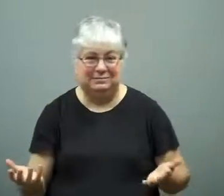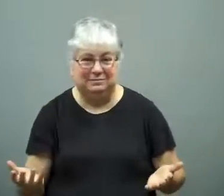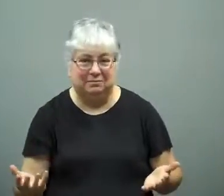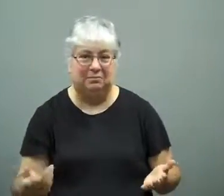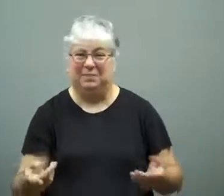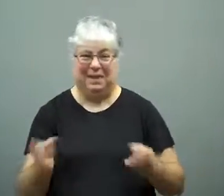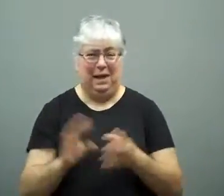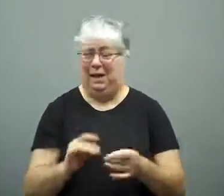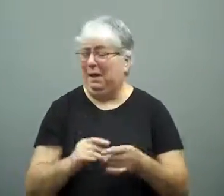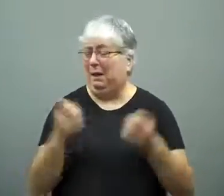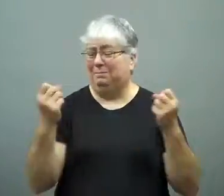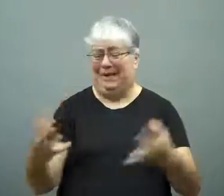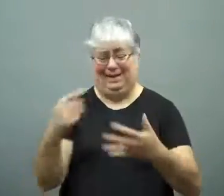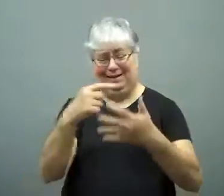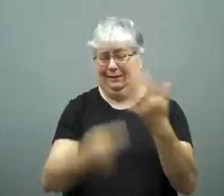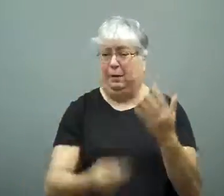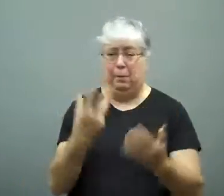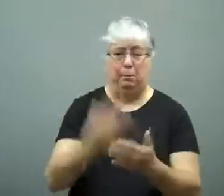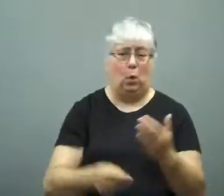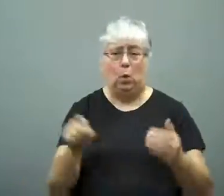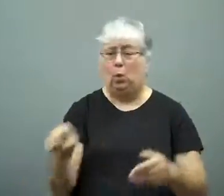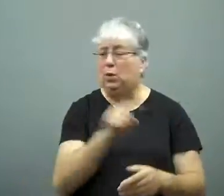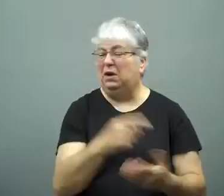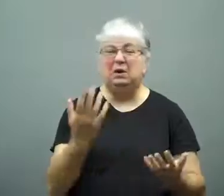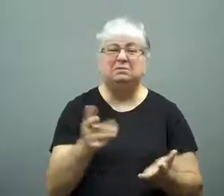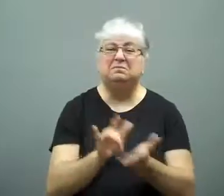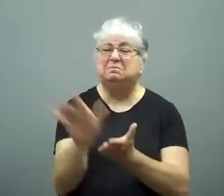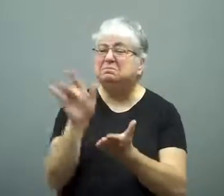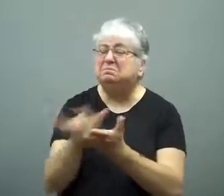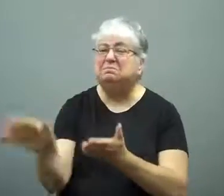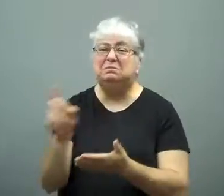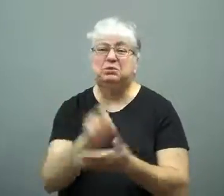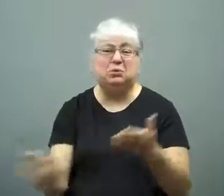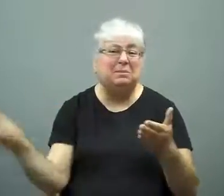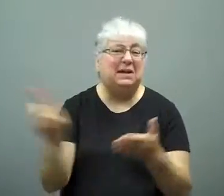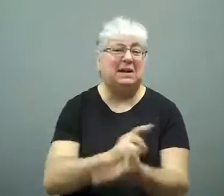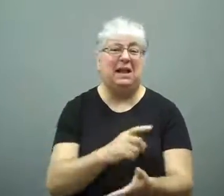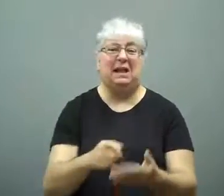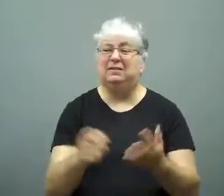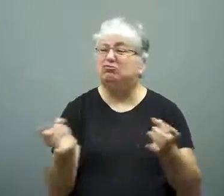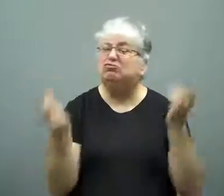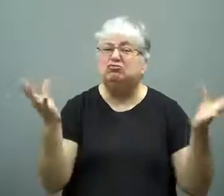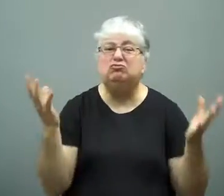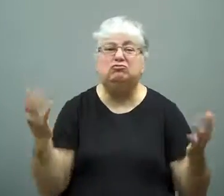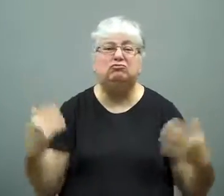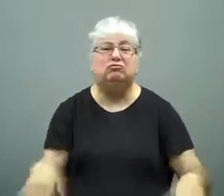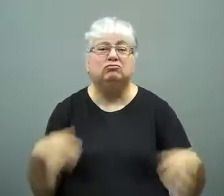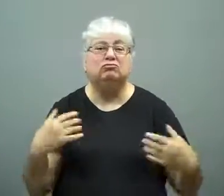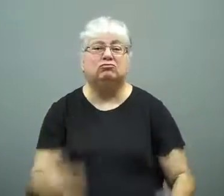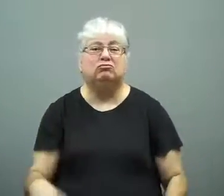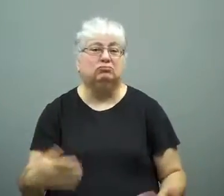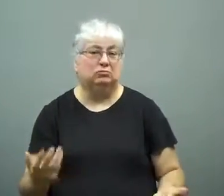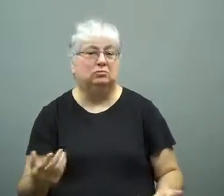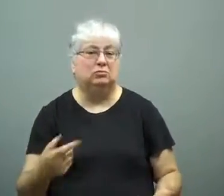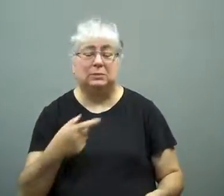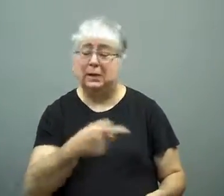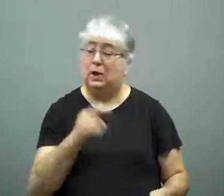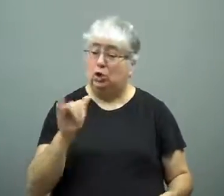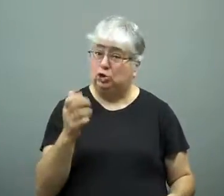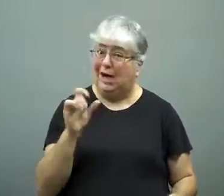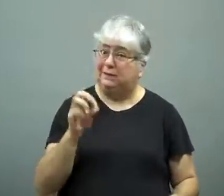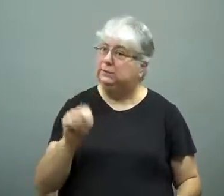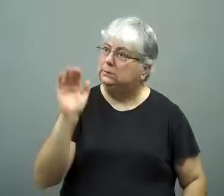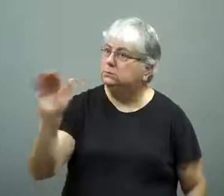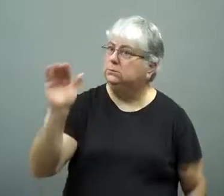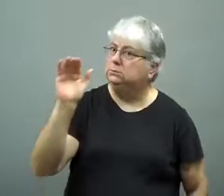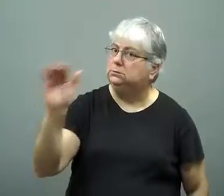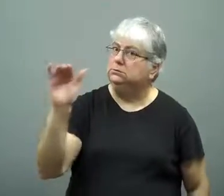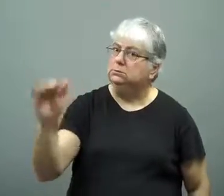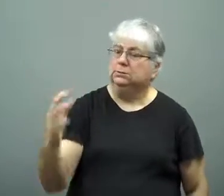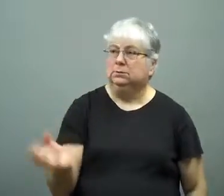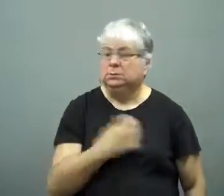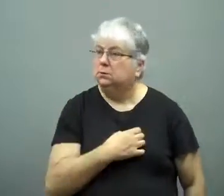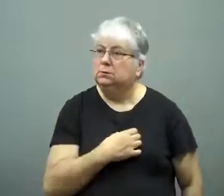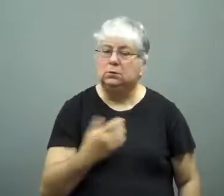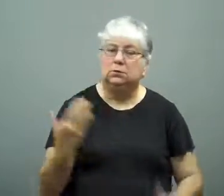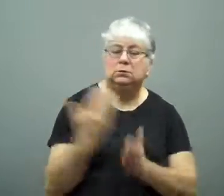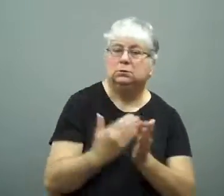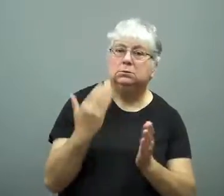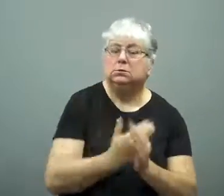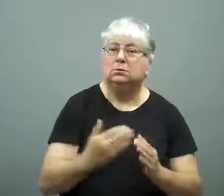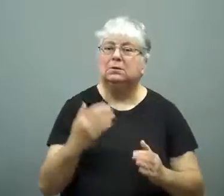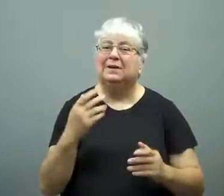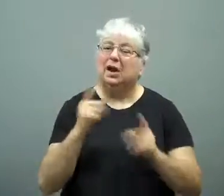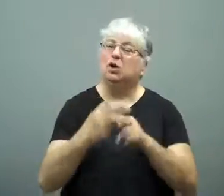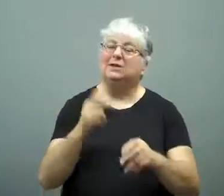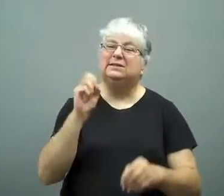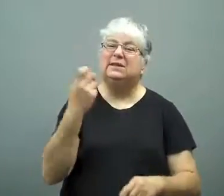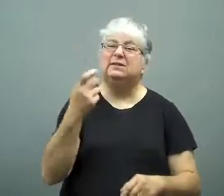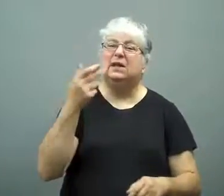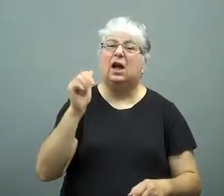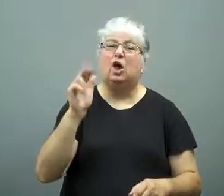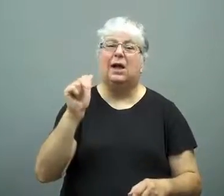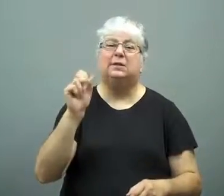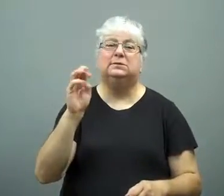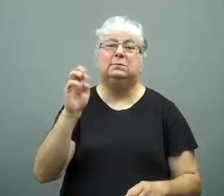She said there were many instances of both discriminating against people.